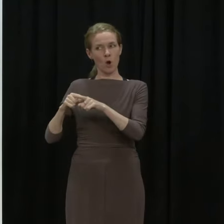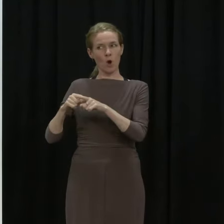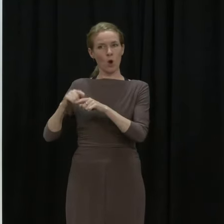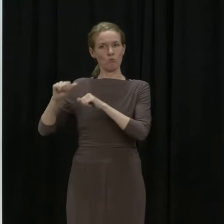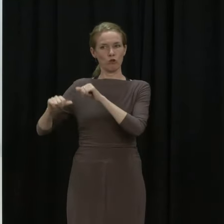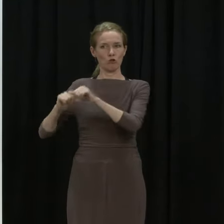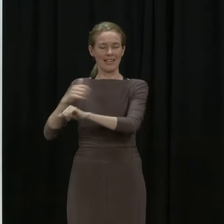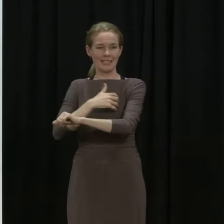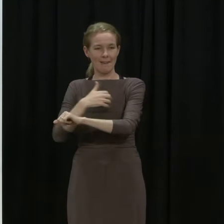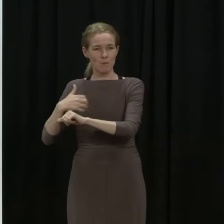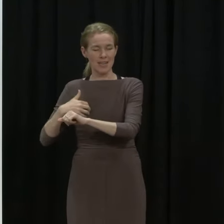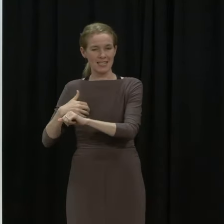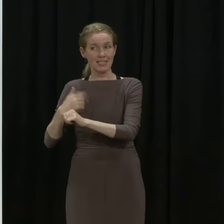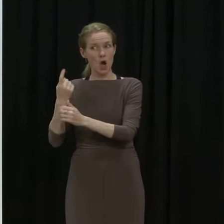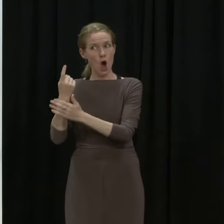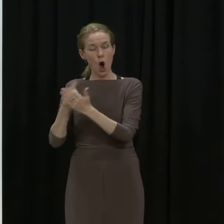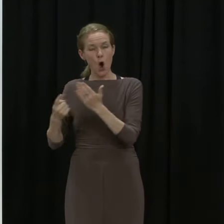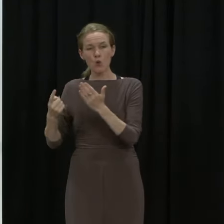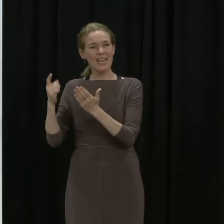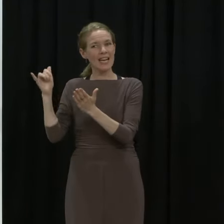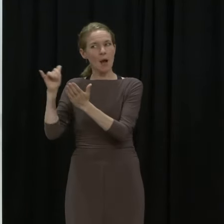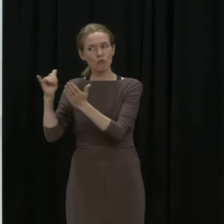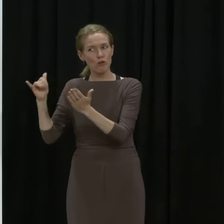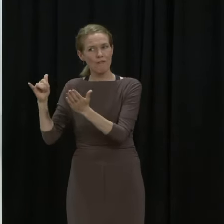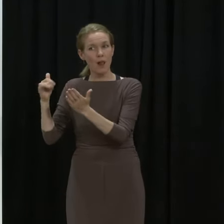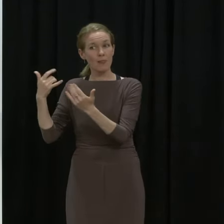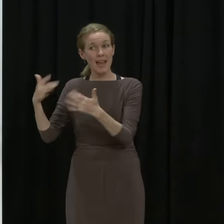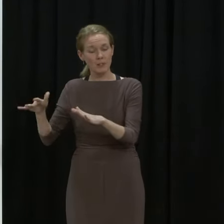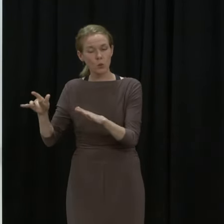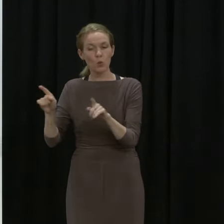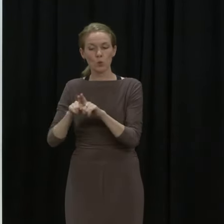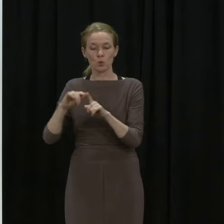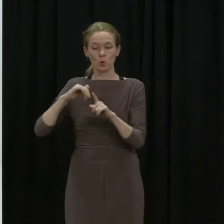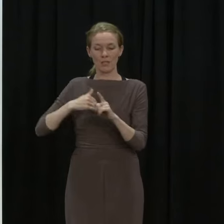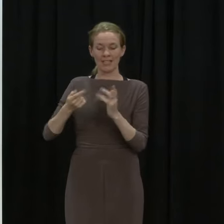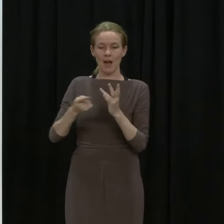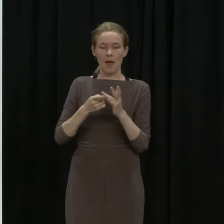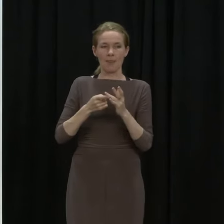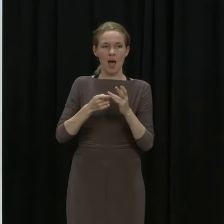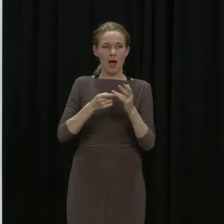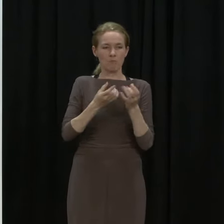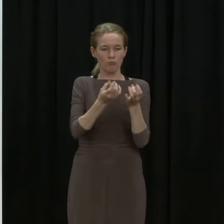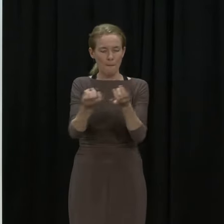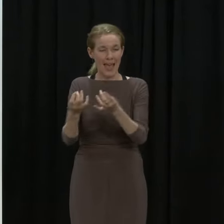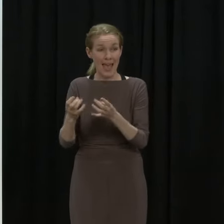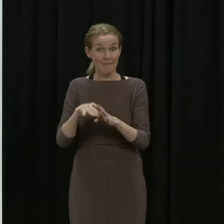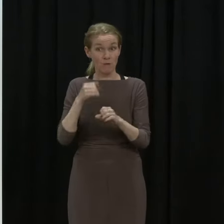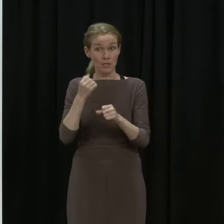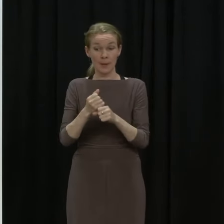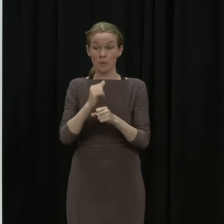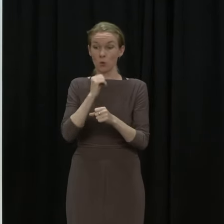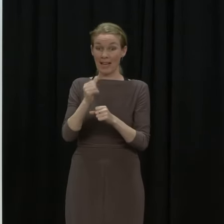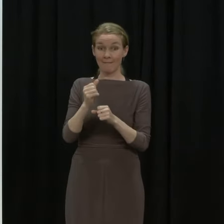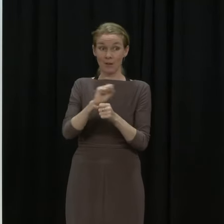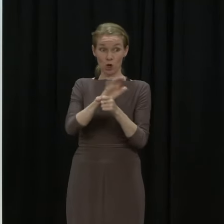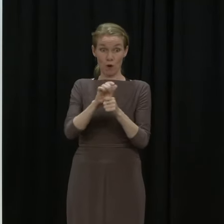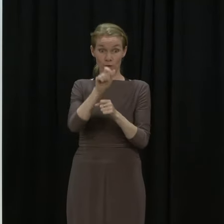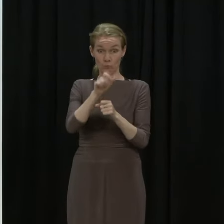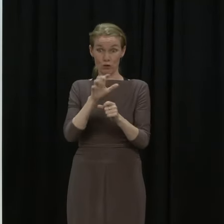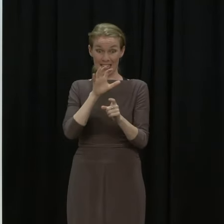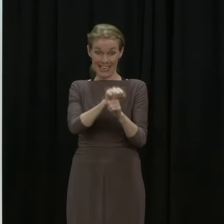general will stop he will seek